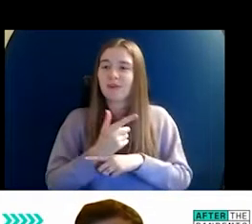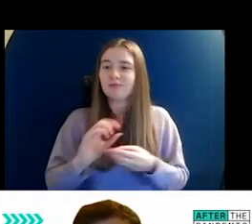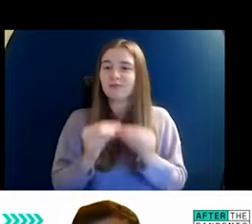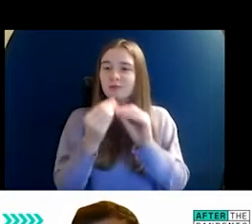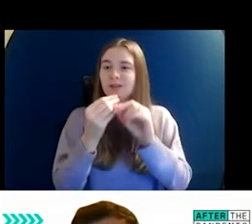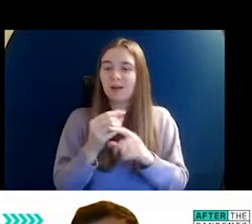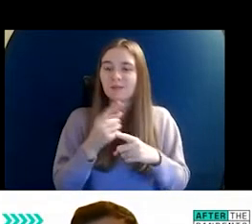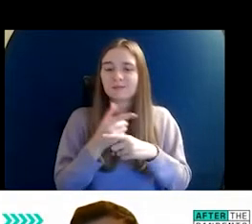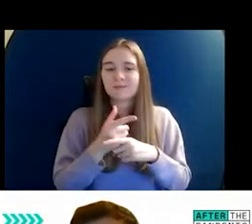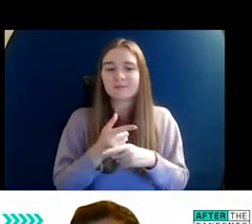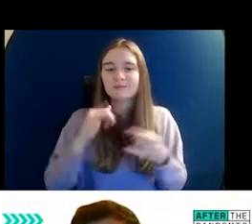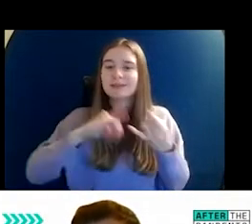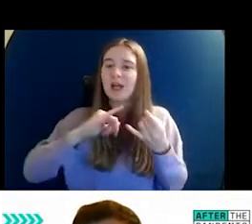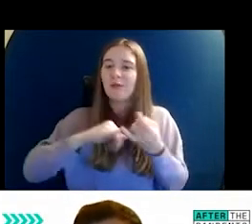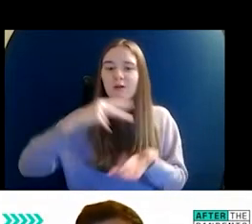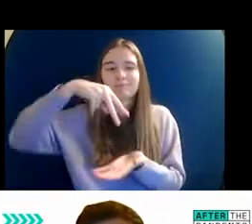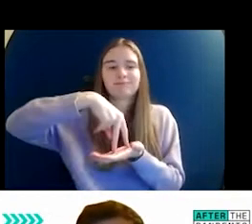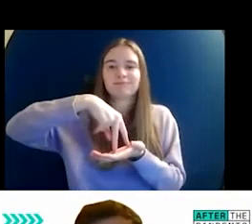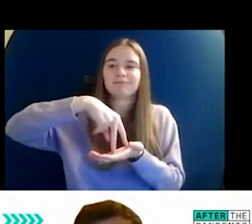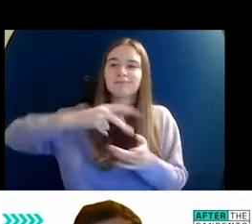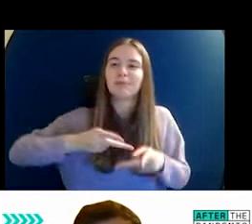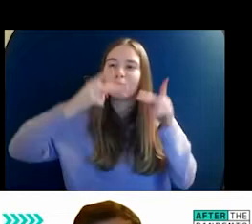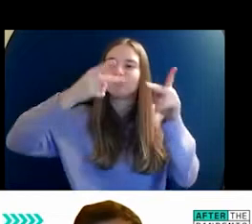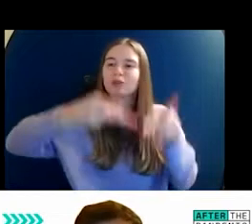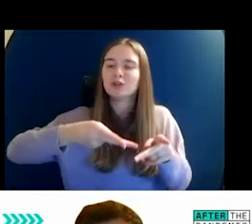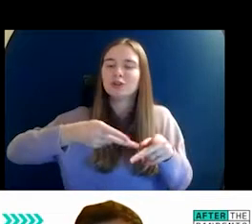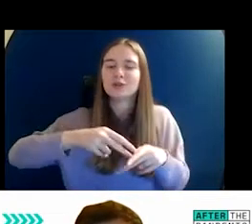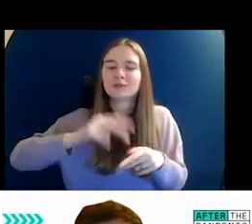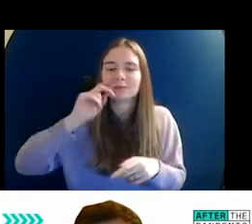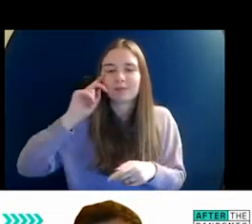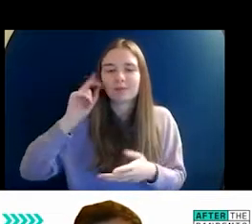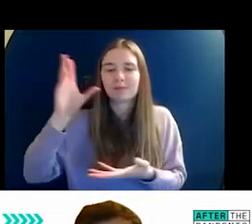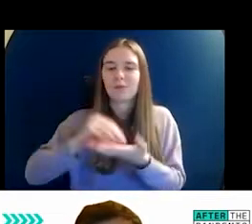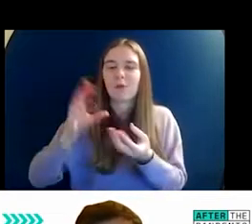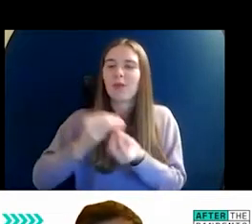and Sarah standing under the Kingston Bridge and recording her with a violin.